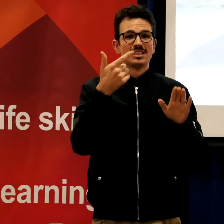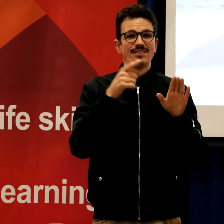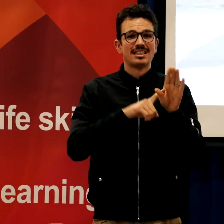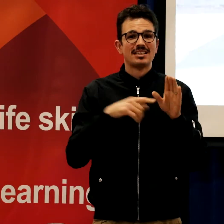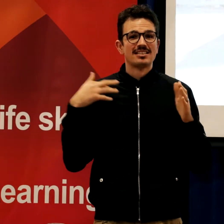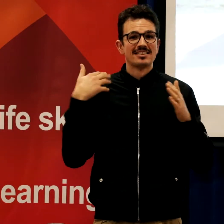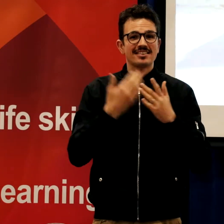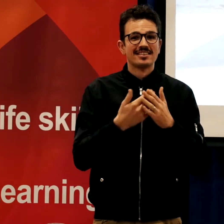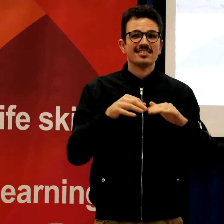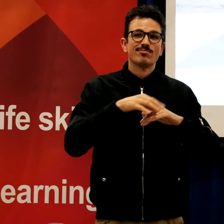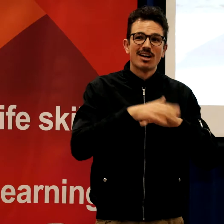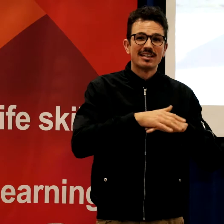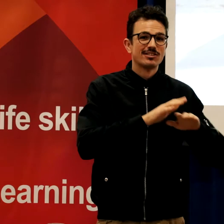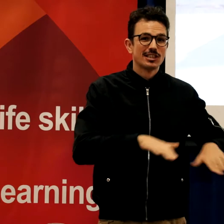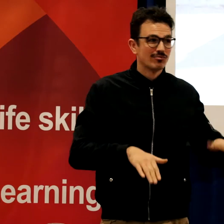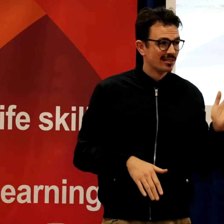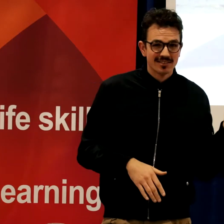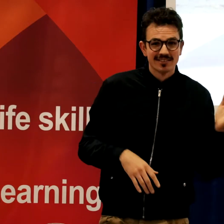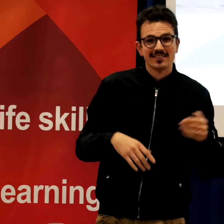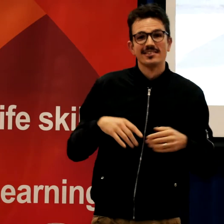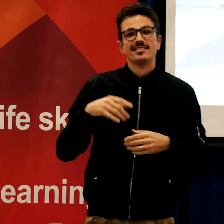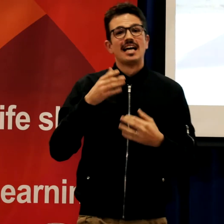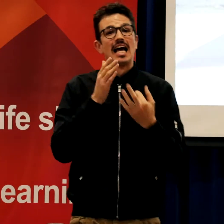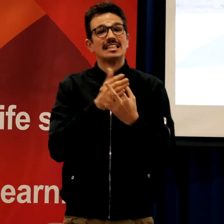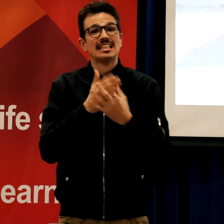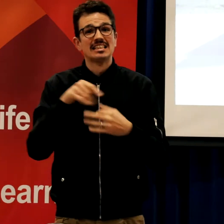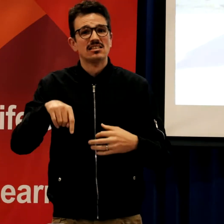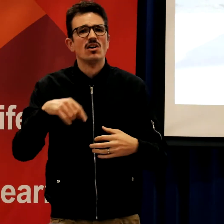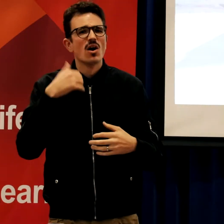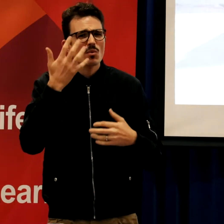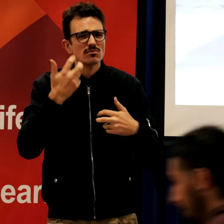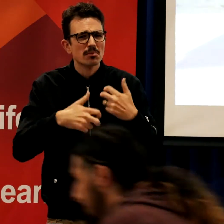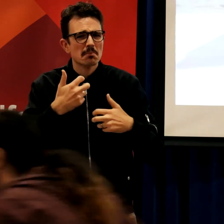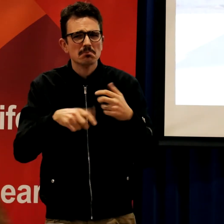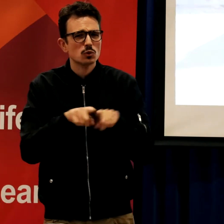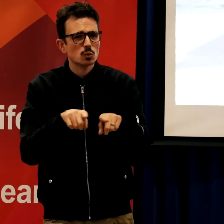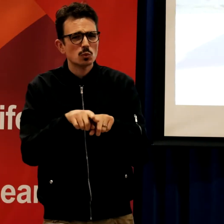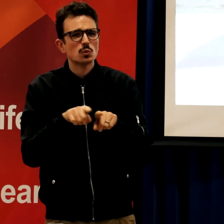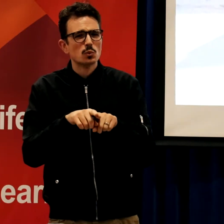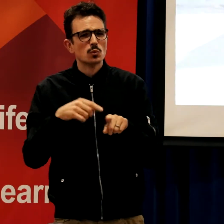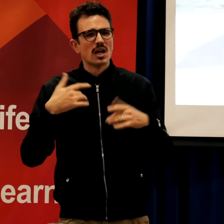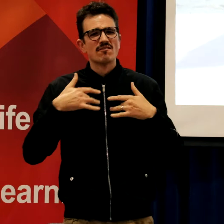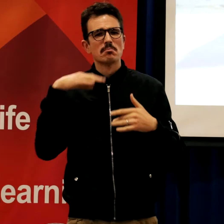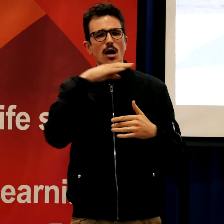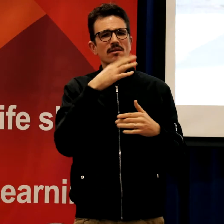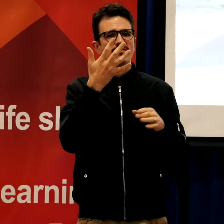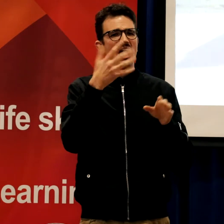And we’ve been here for seven years now, got married, got these beautiful children. And the access here is always problematic. There’s a lot of hiccups.